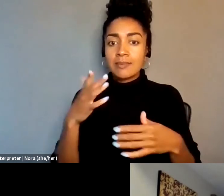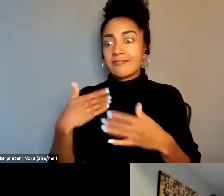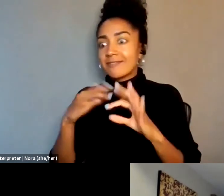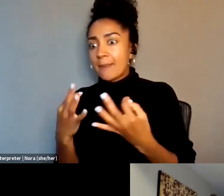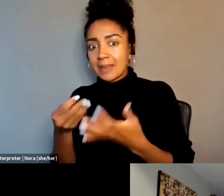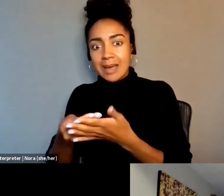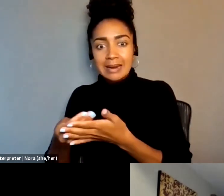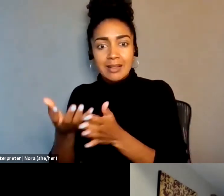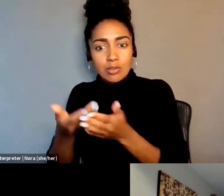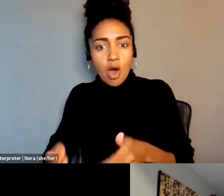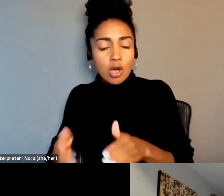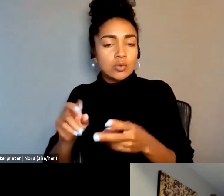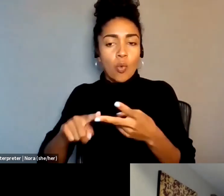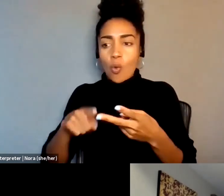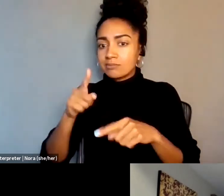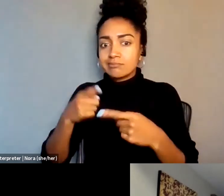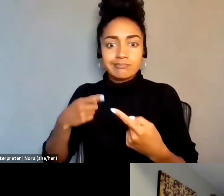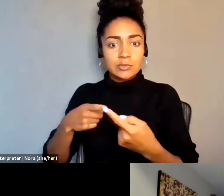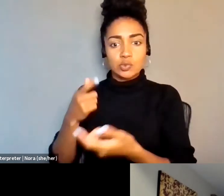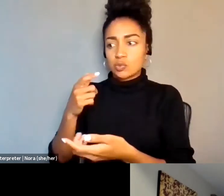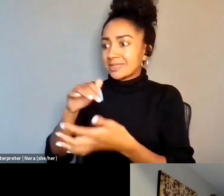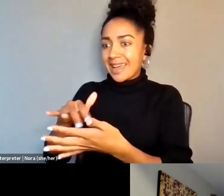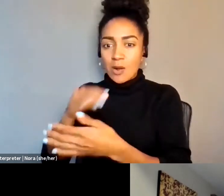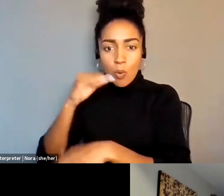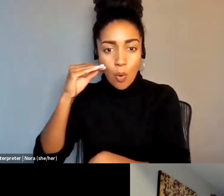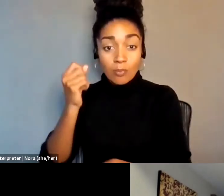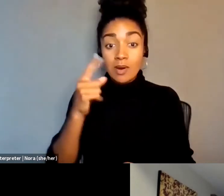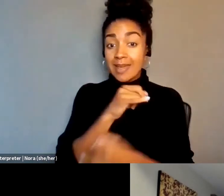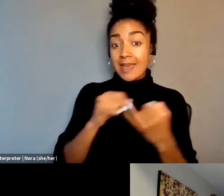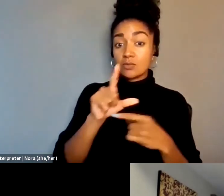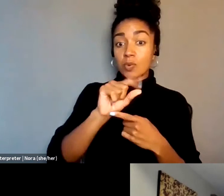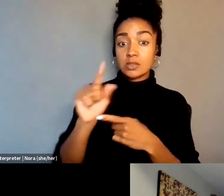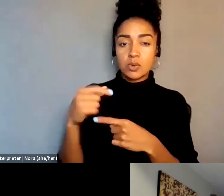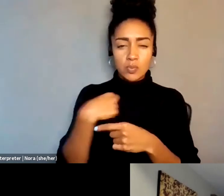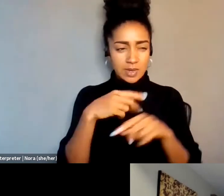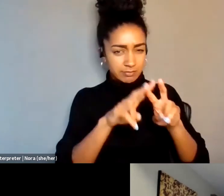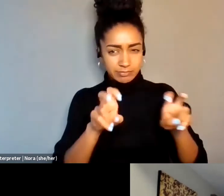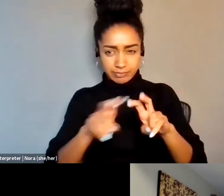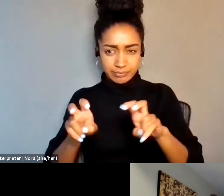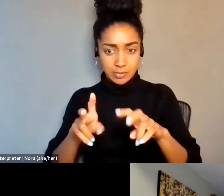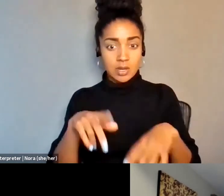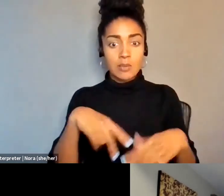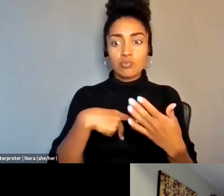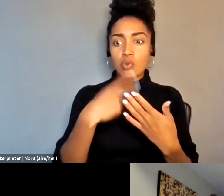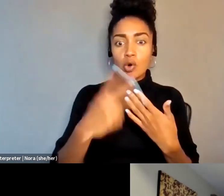But at the end of 2020, when we assess the percentage of program participants returning to school, when schools had reopened